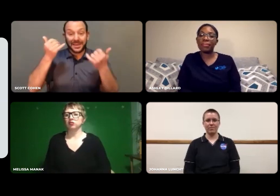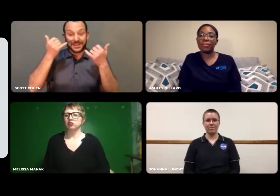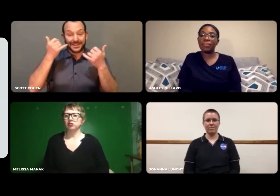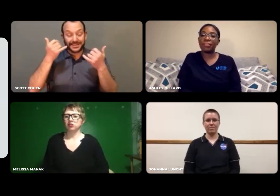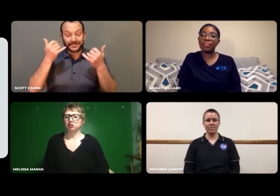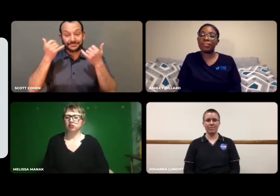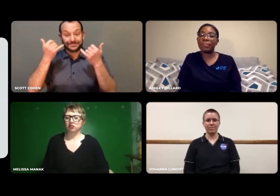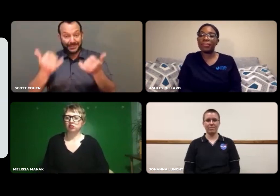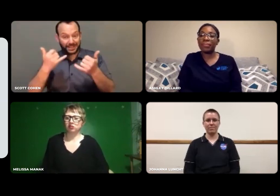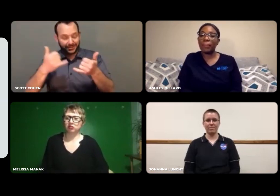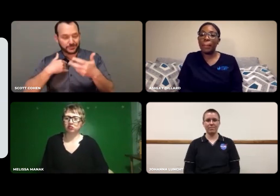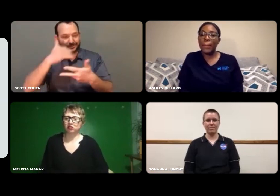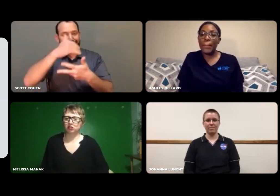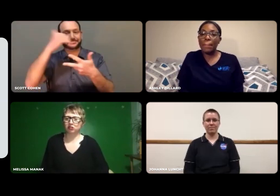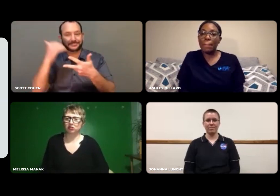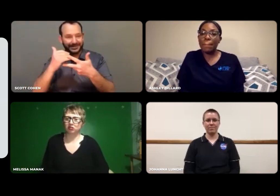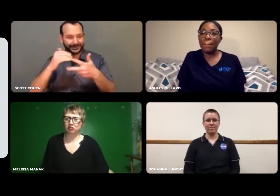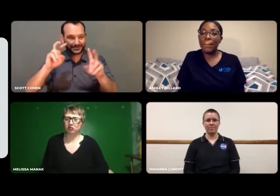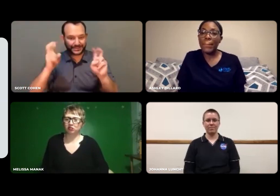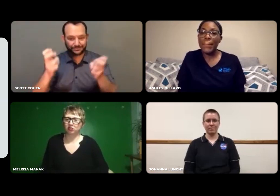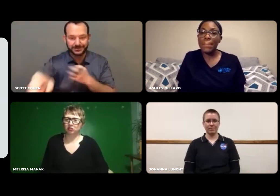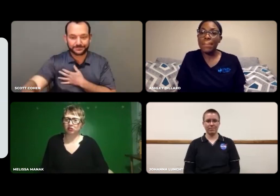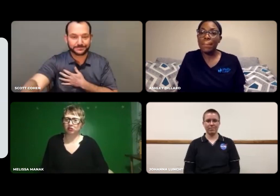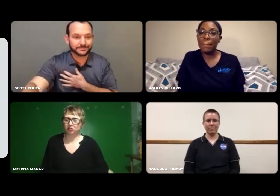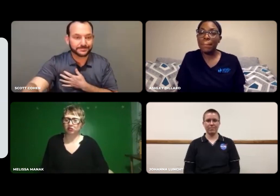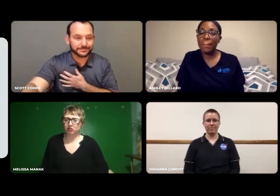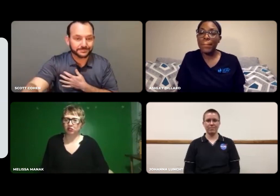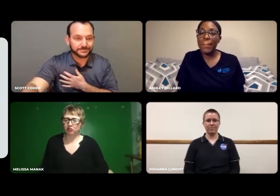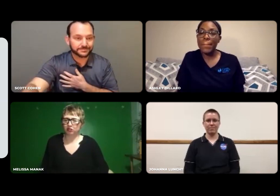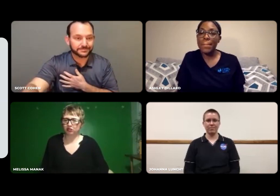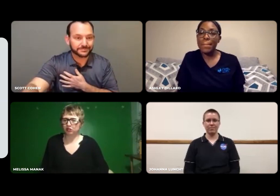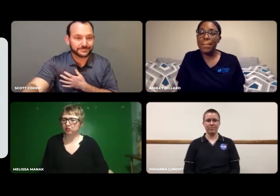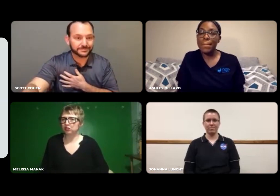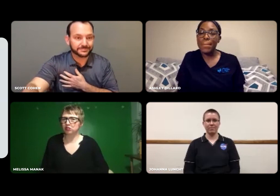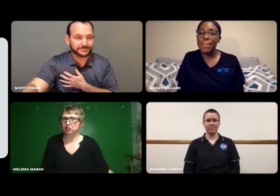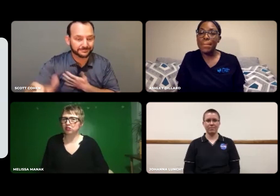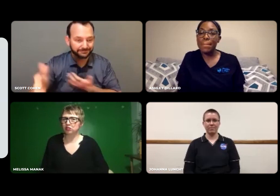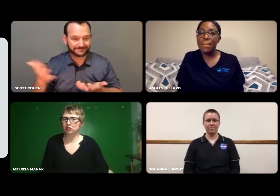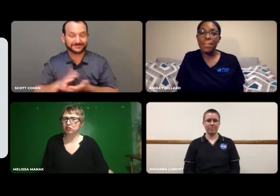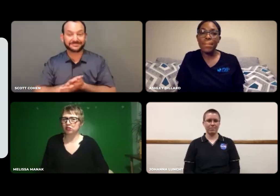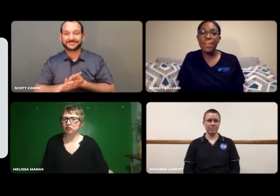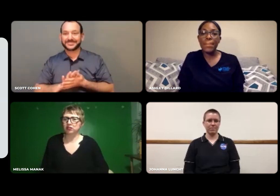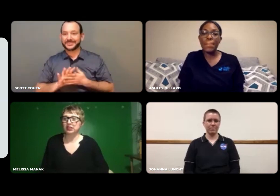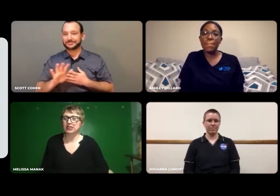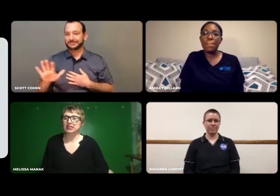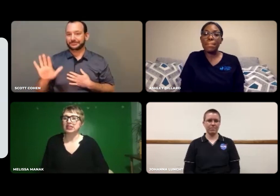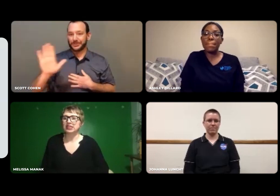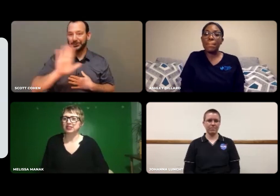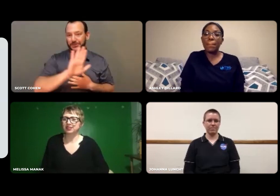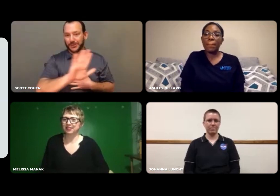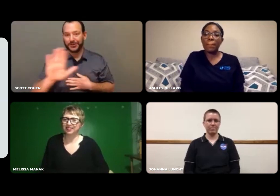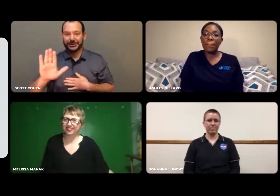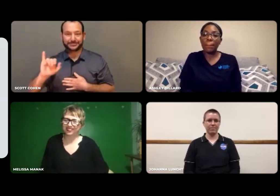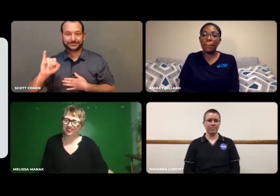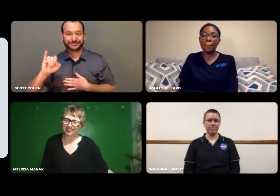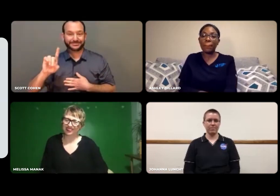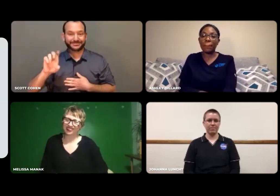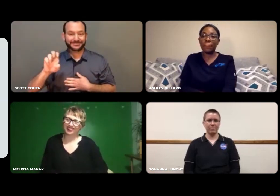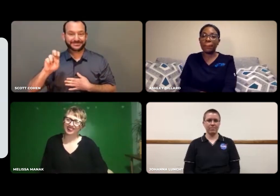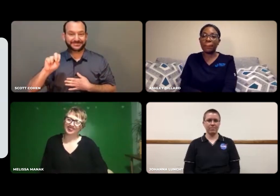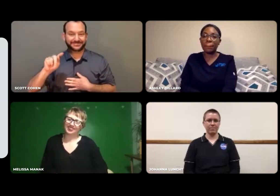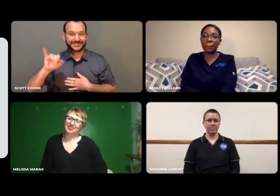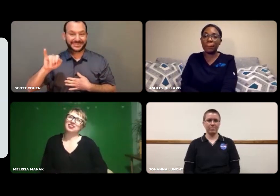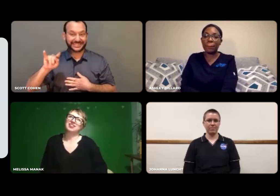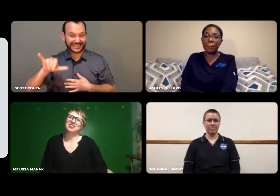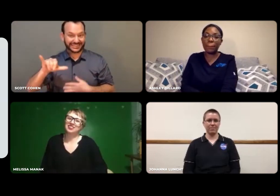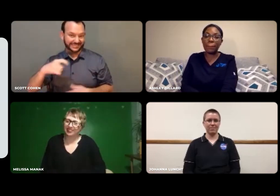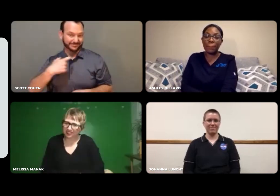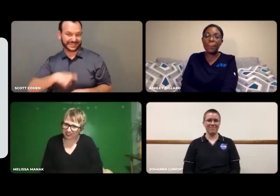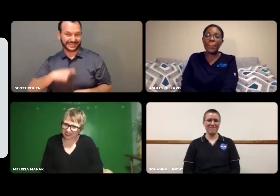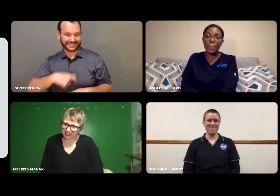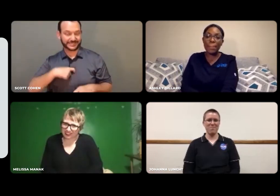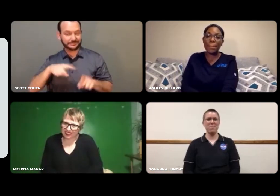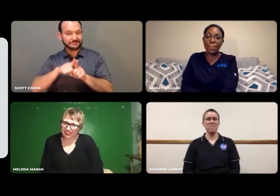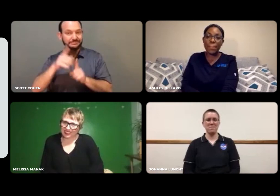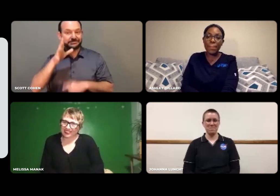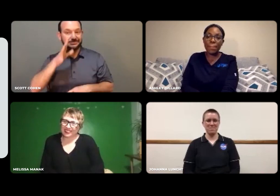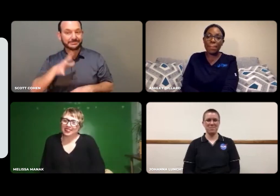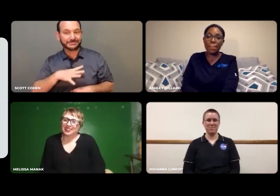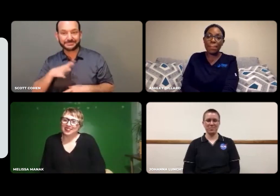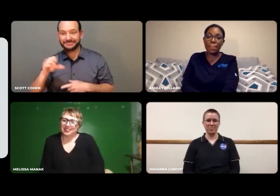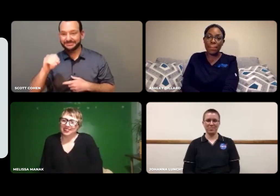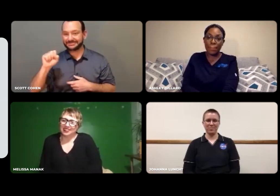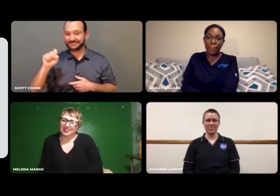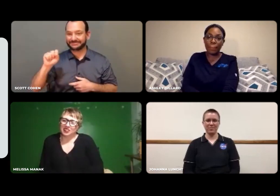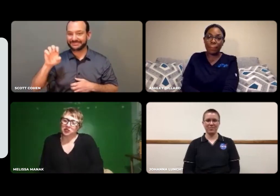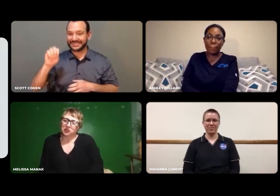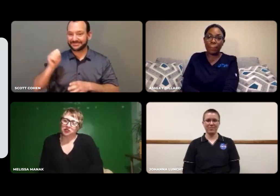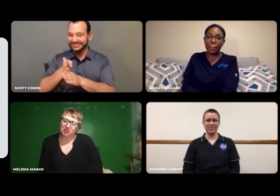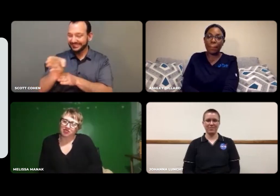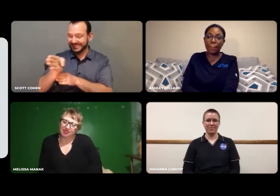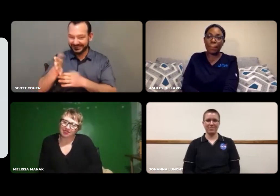At this point, we'll move to the next topic: Let's discuss your female identity in STEM.